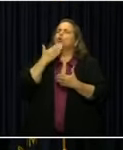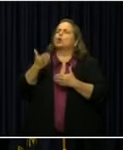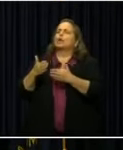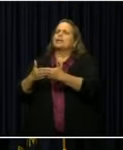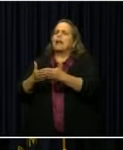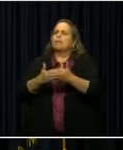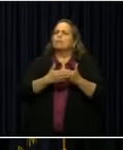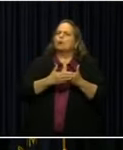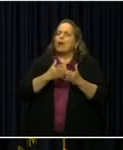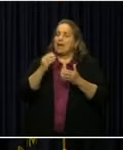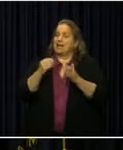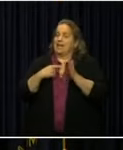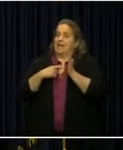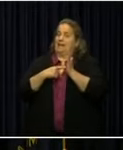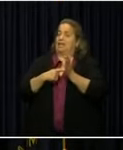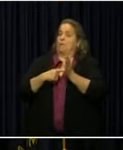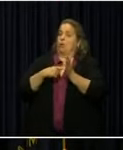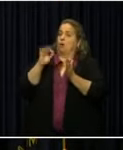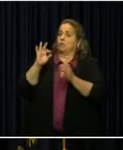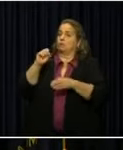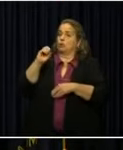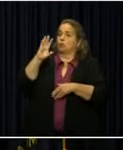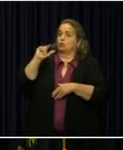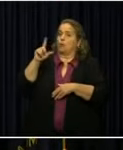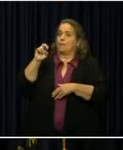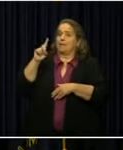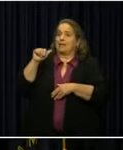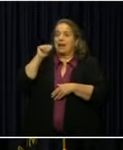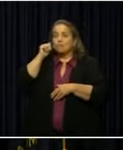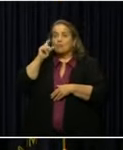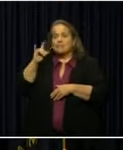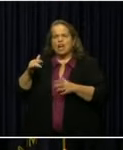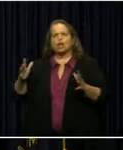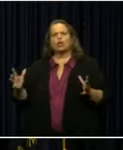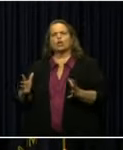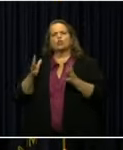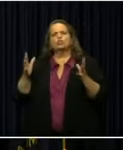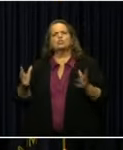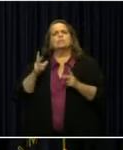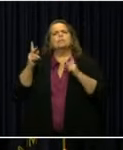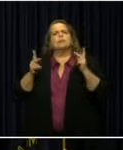BETTER WORLD. ALL RIGHT. THIS IS KELLY CONSTRUCTION, AND